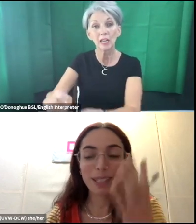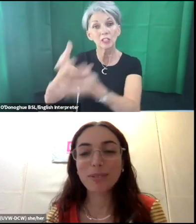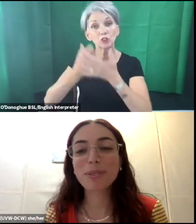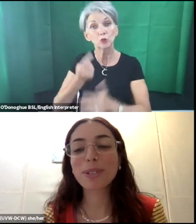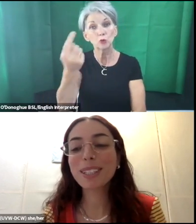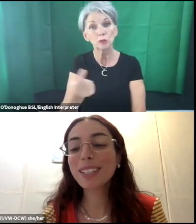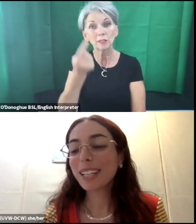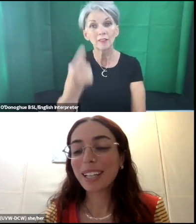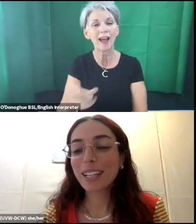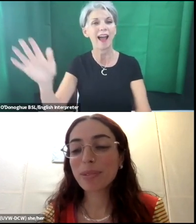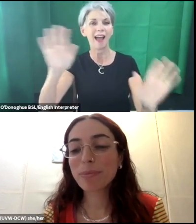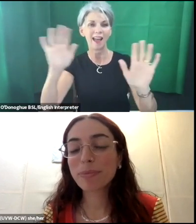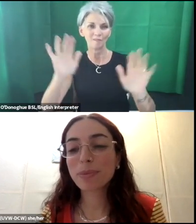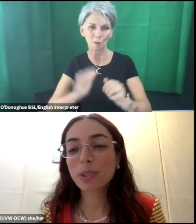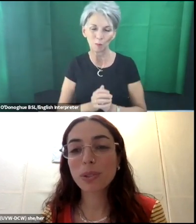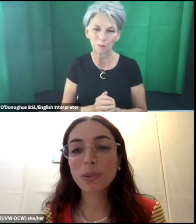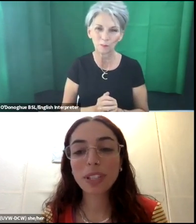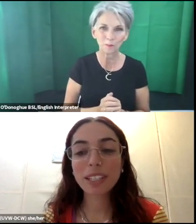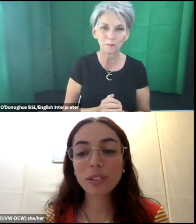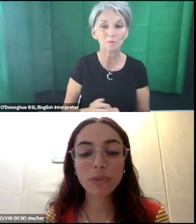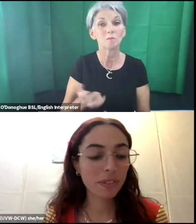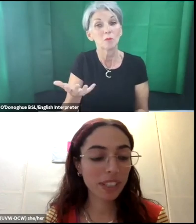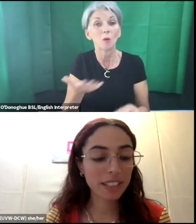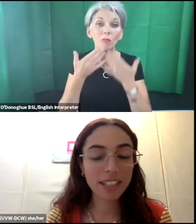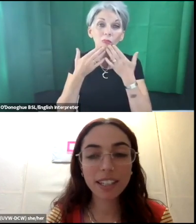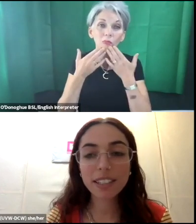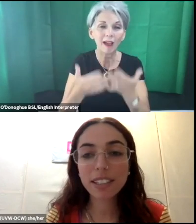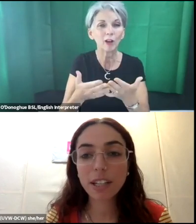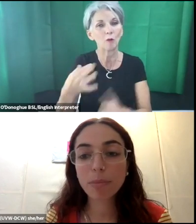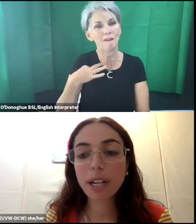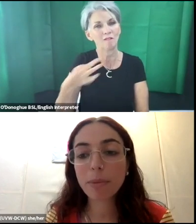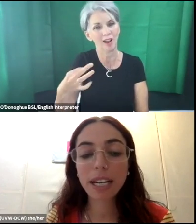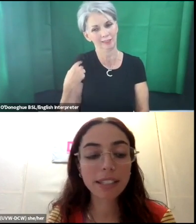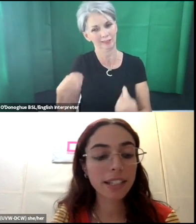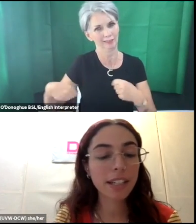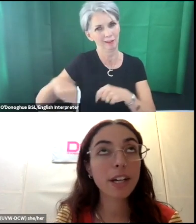Hi everyone. So thanks for inviting us. I'm Anna.